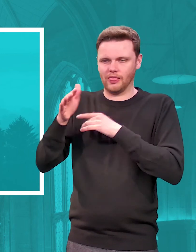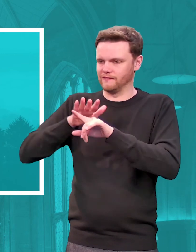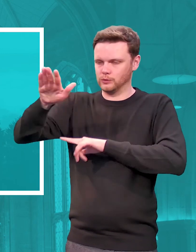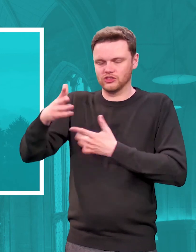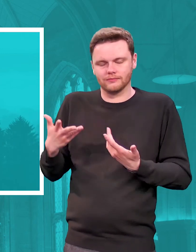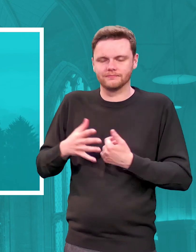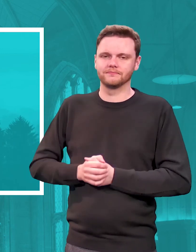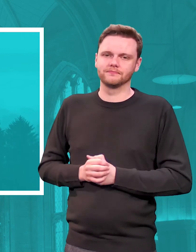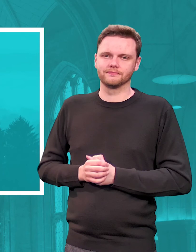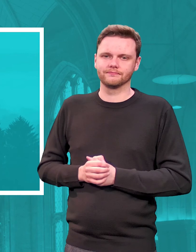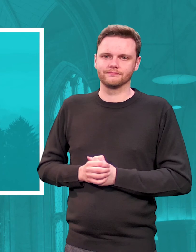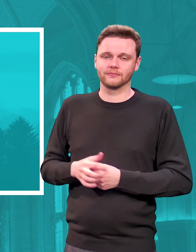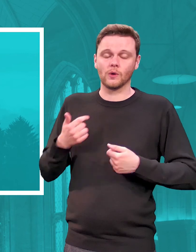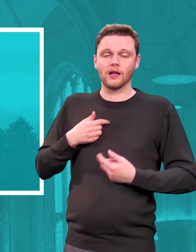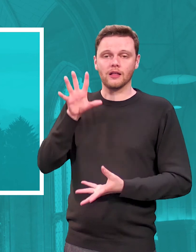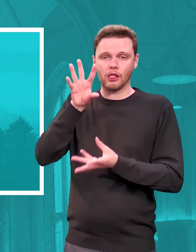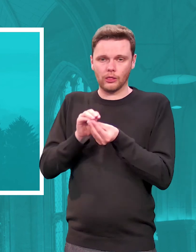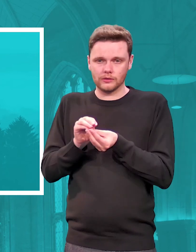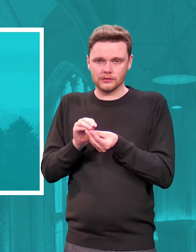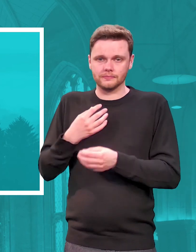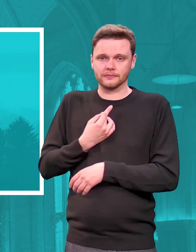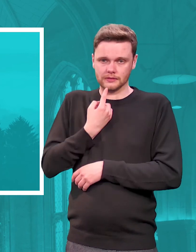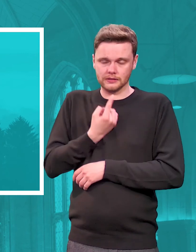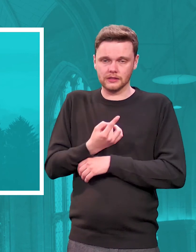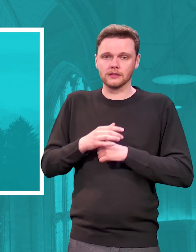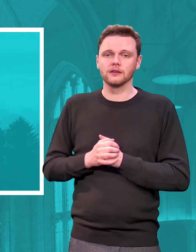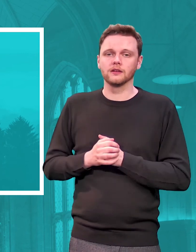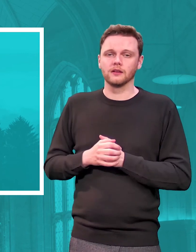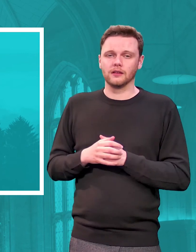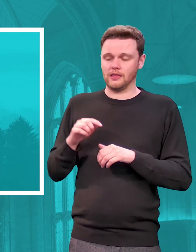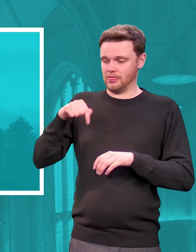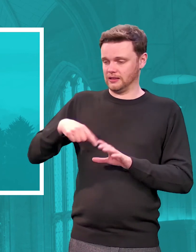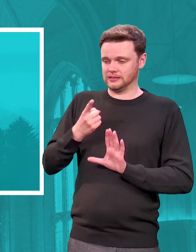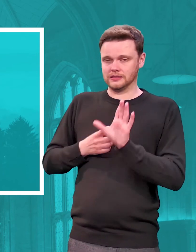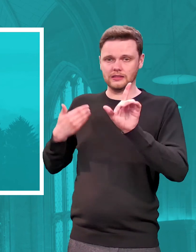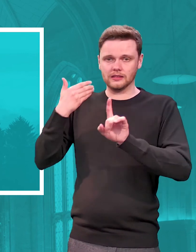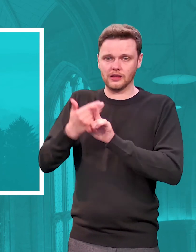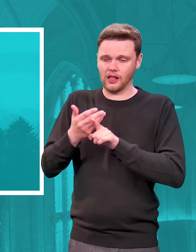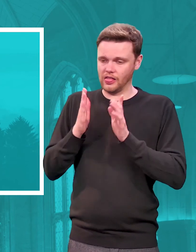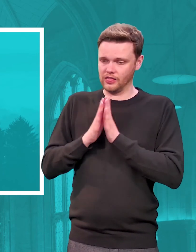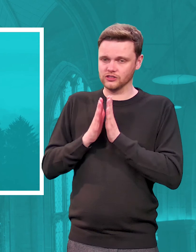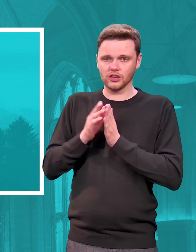I conclude by noting that, in a year when the Church’s usual legal processes